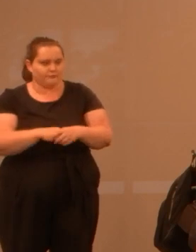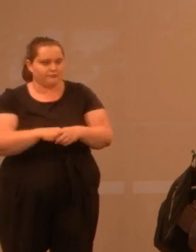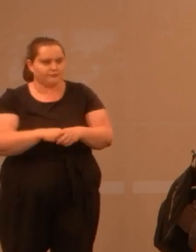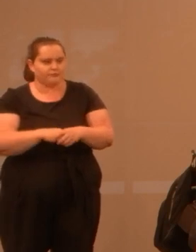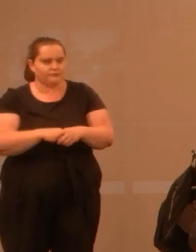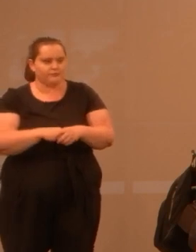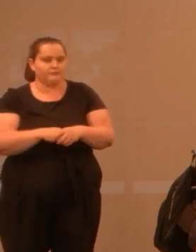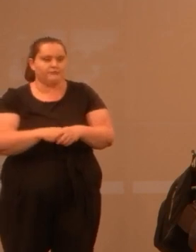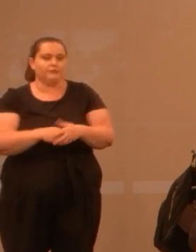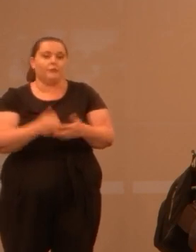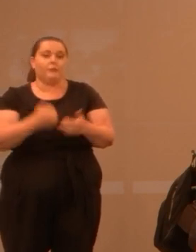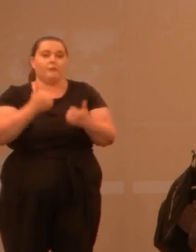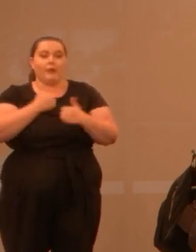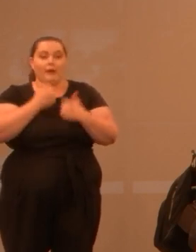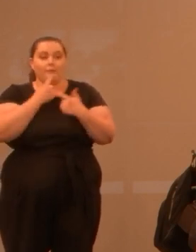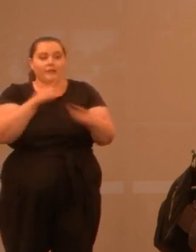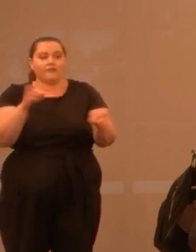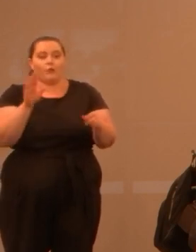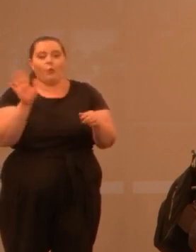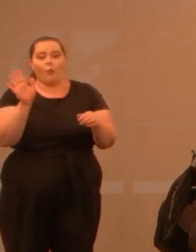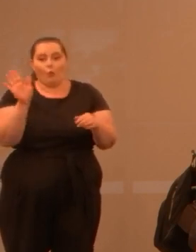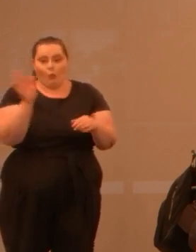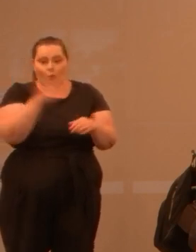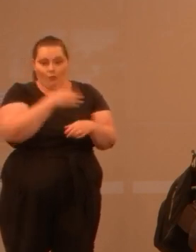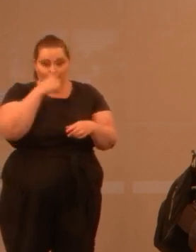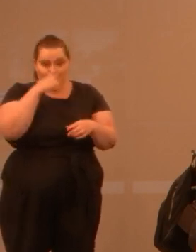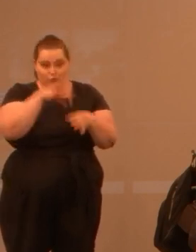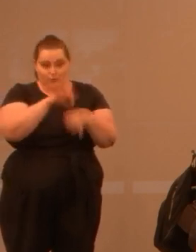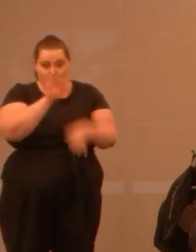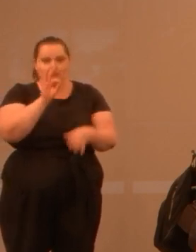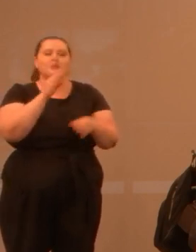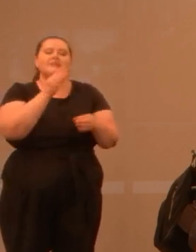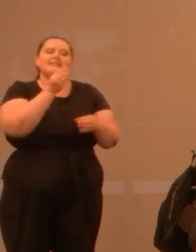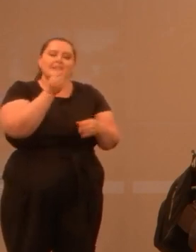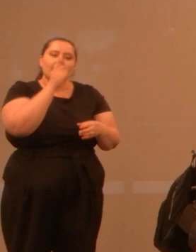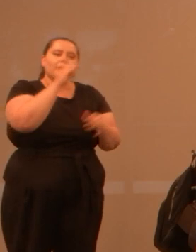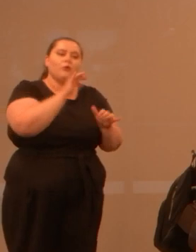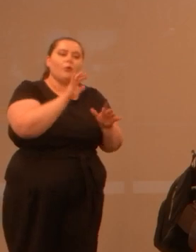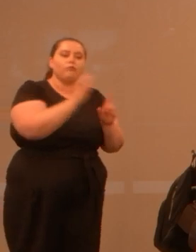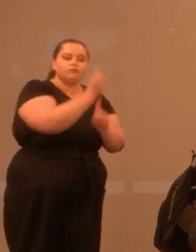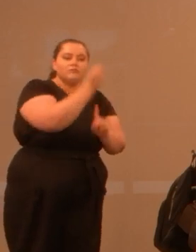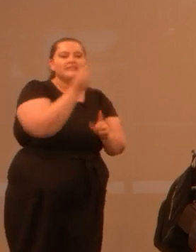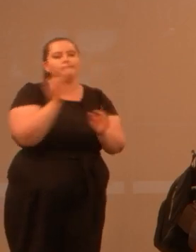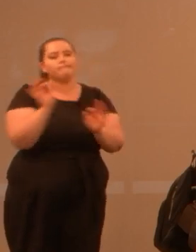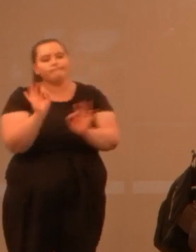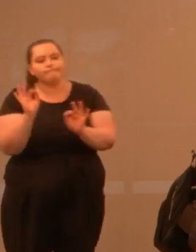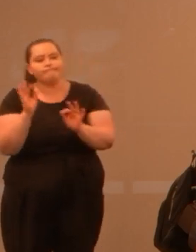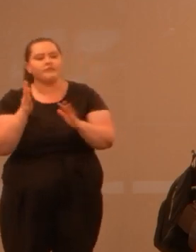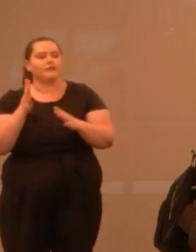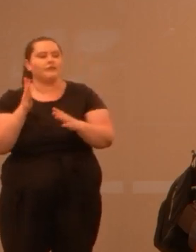finalists is that although some people will get trophies and some may not. It really is about recognising the finalists.